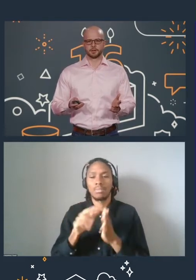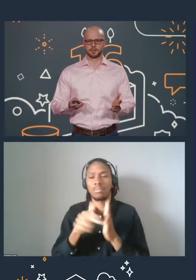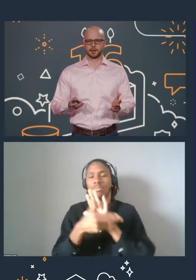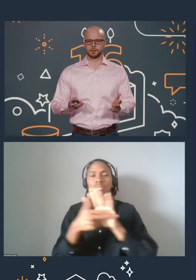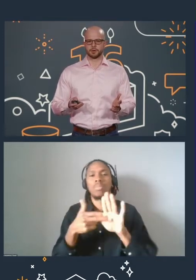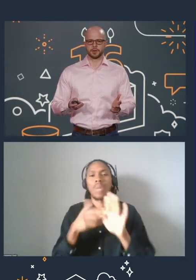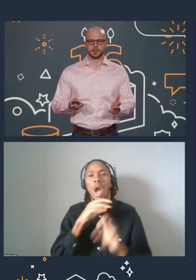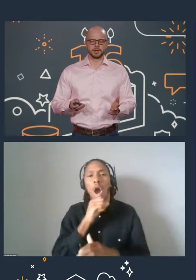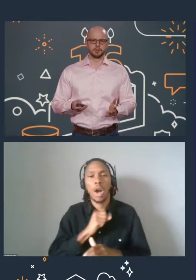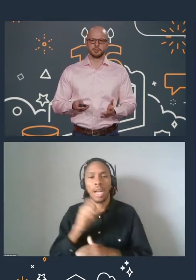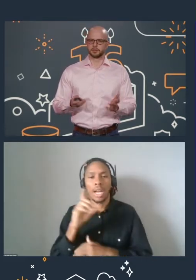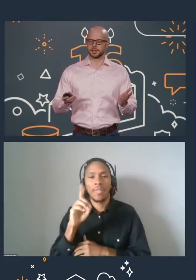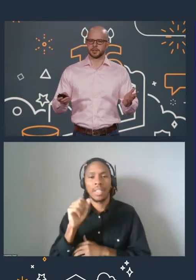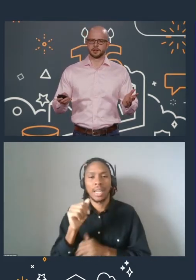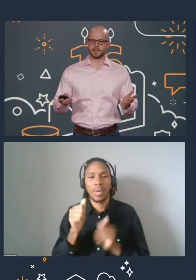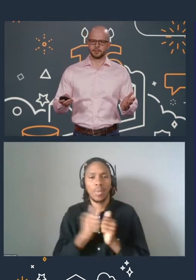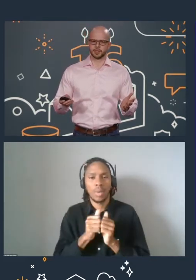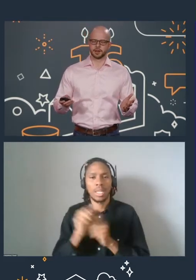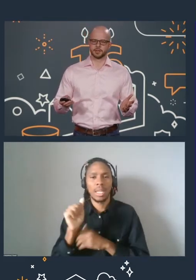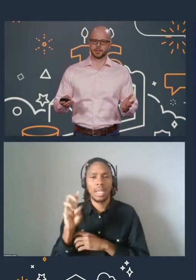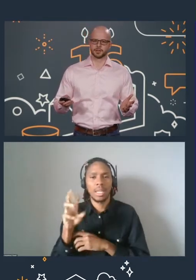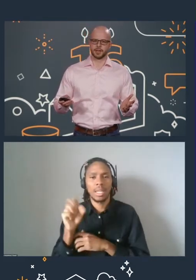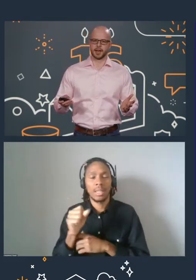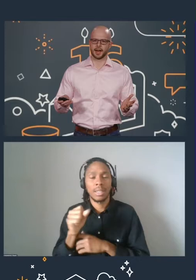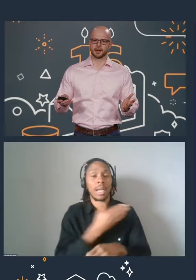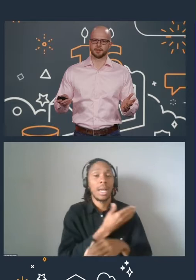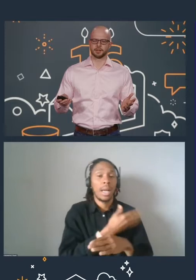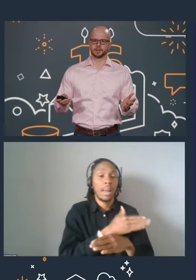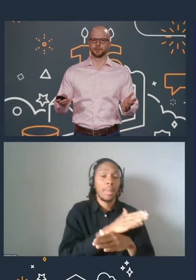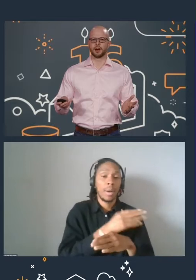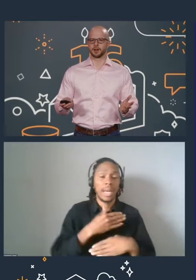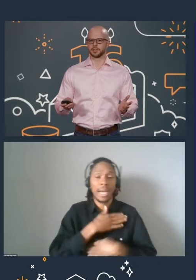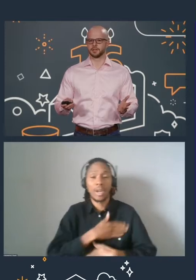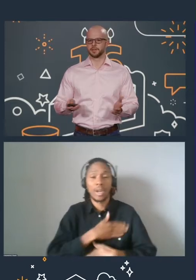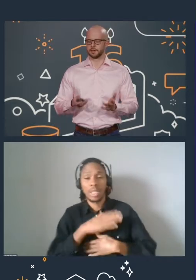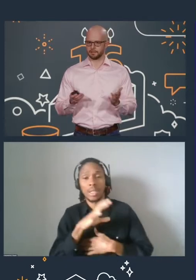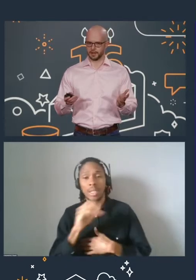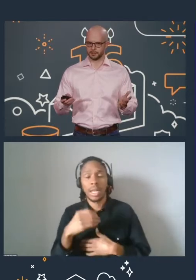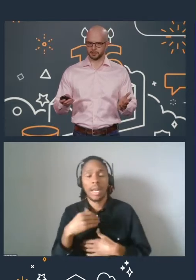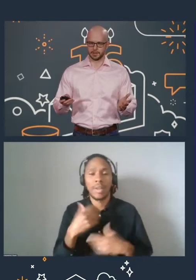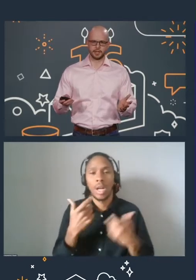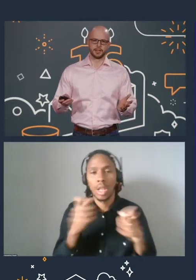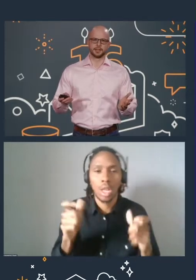For example, music and entertainment companies have large video files,